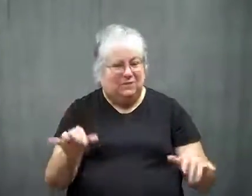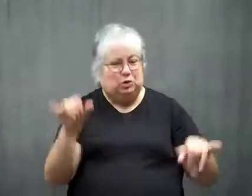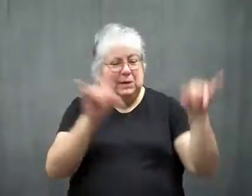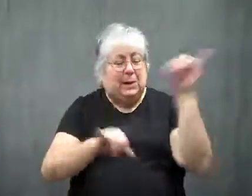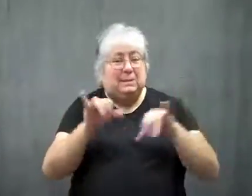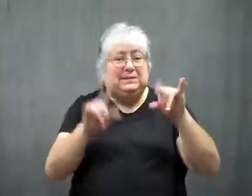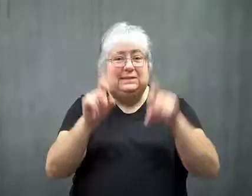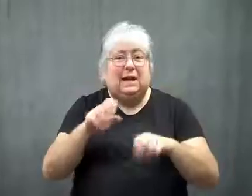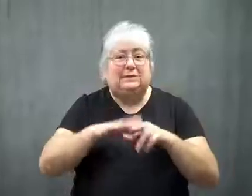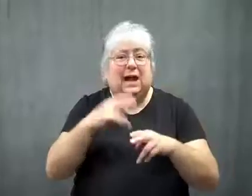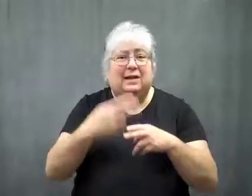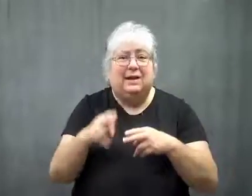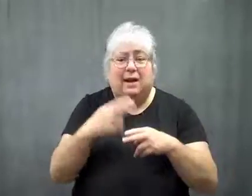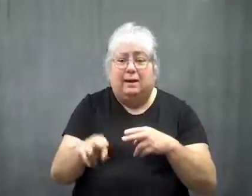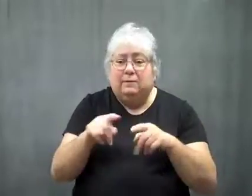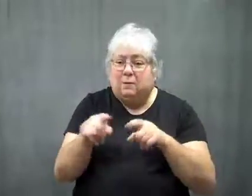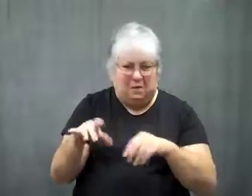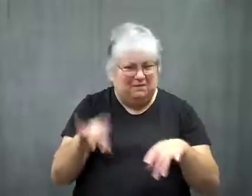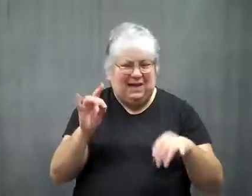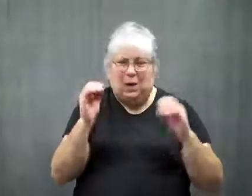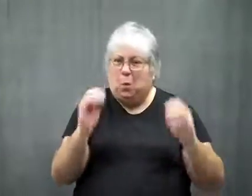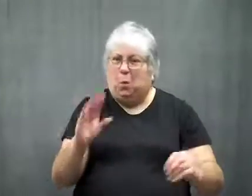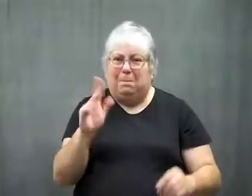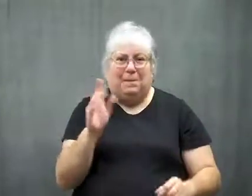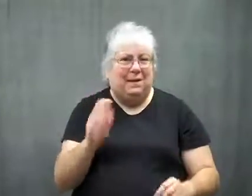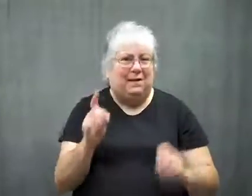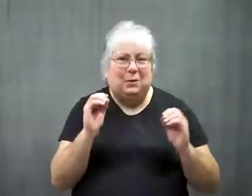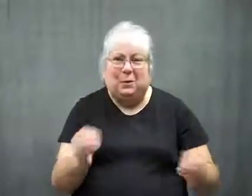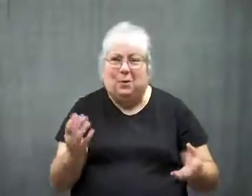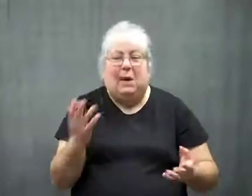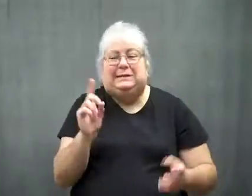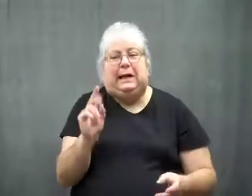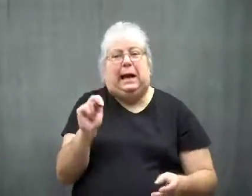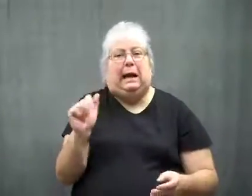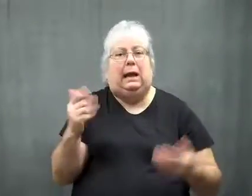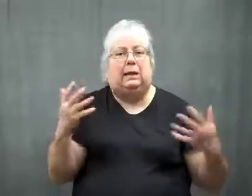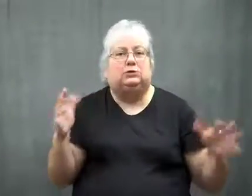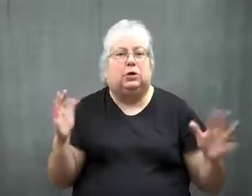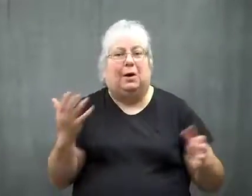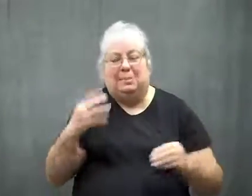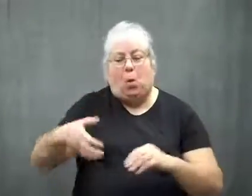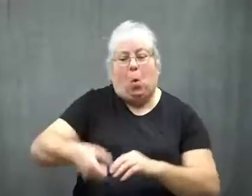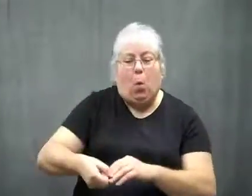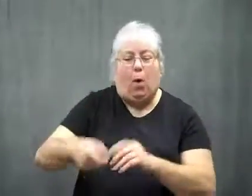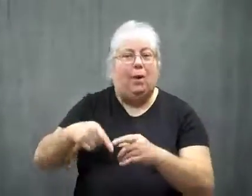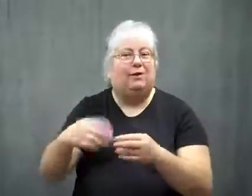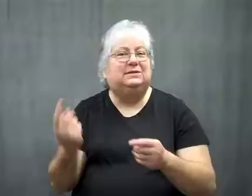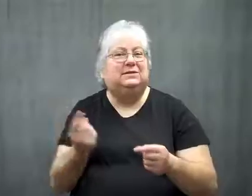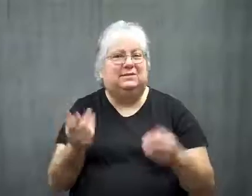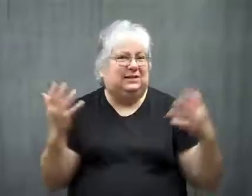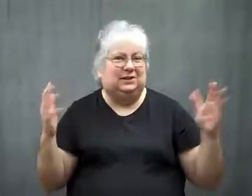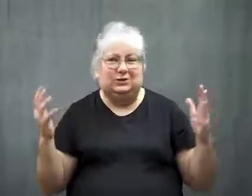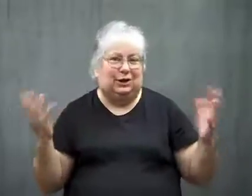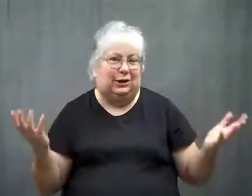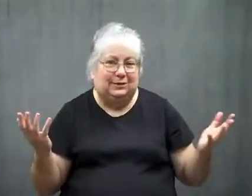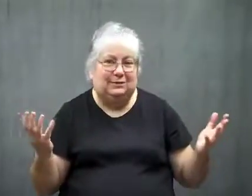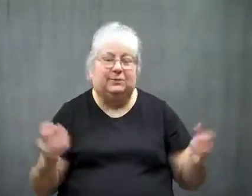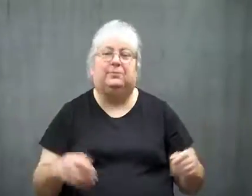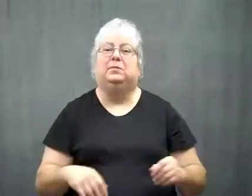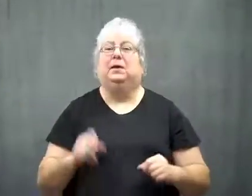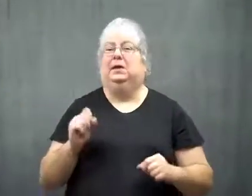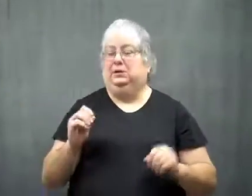Testing on the knife found no blood. Just DNA as there would be if just holding the knife.